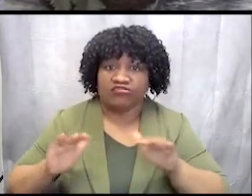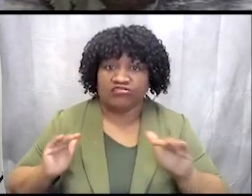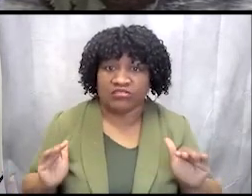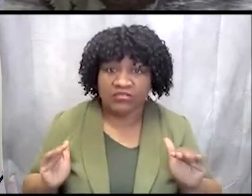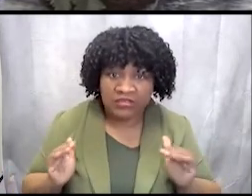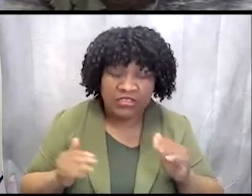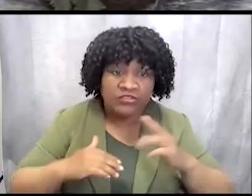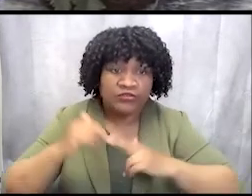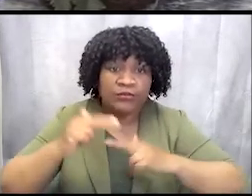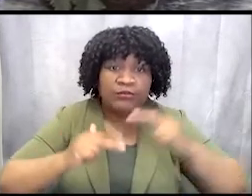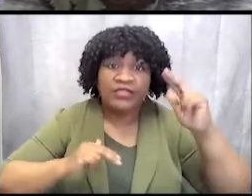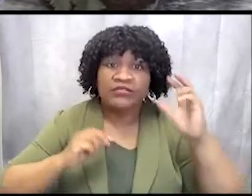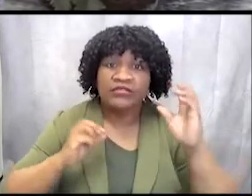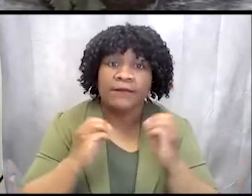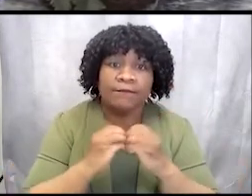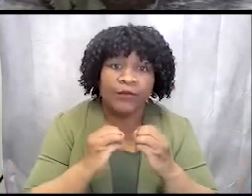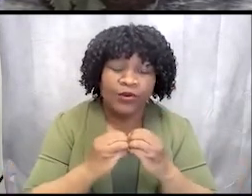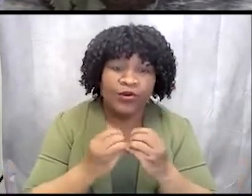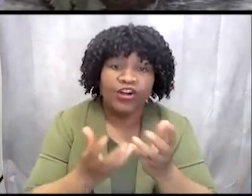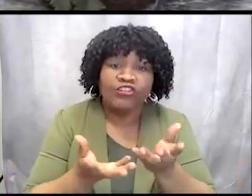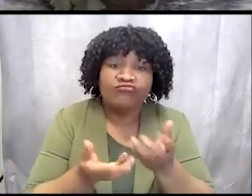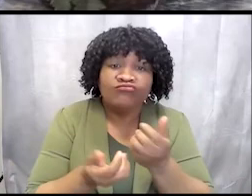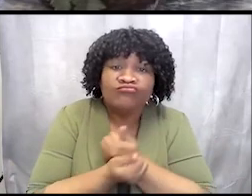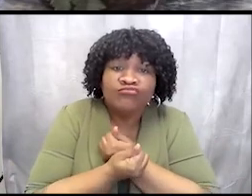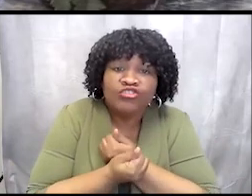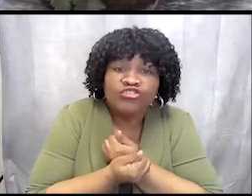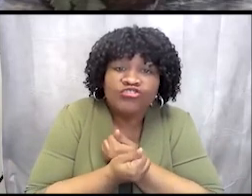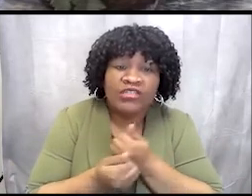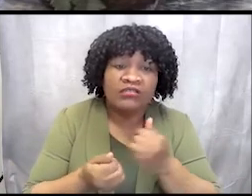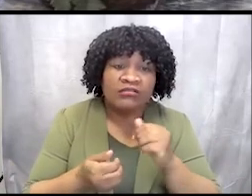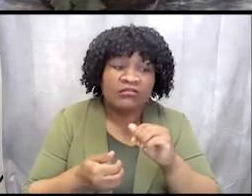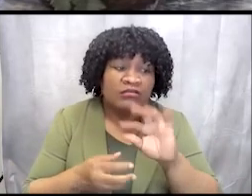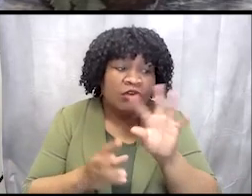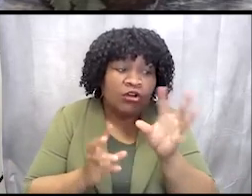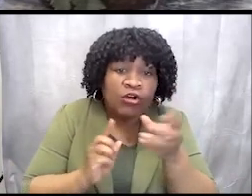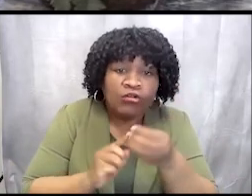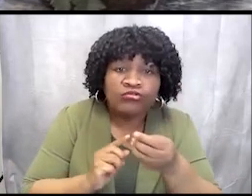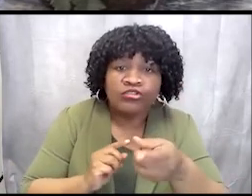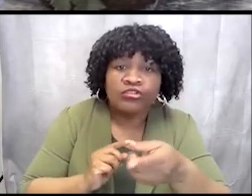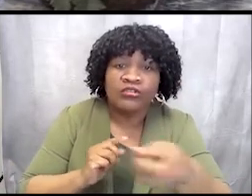to build the kinds of nurturing and supportive cultures that young people need?